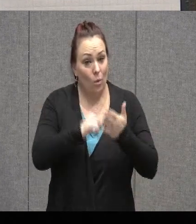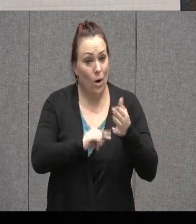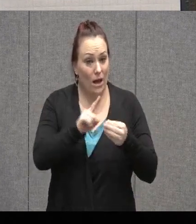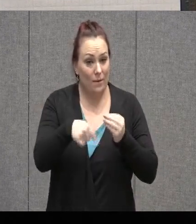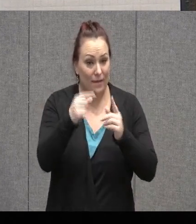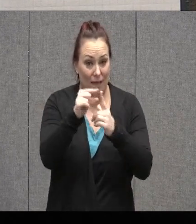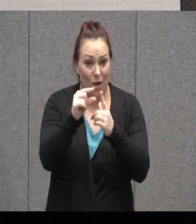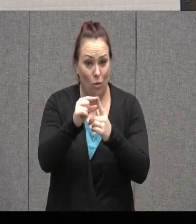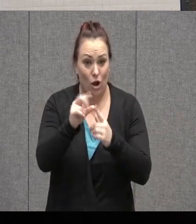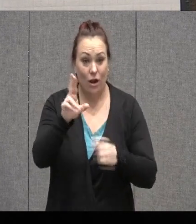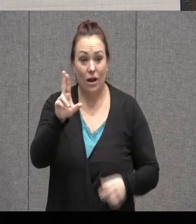Ooh, unreal!